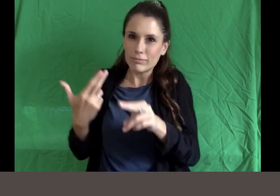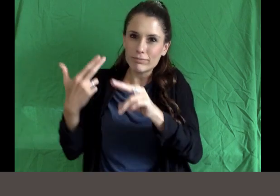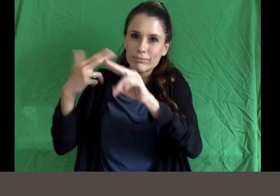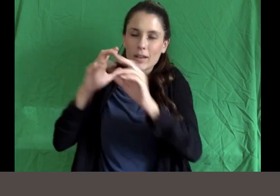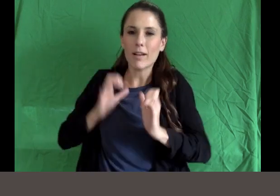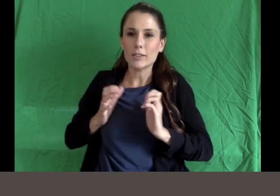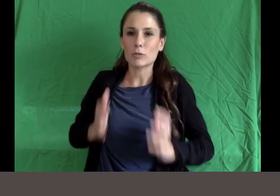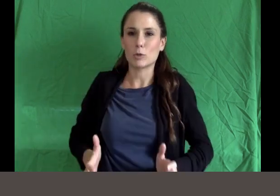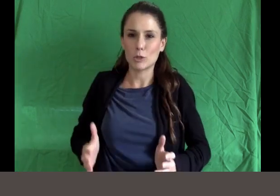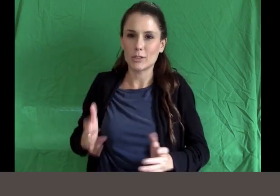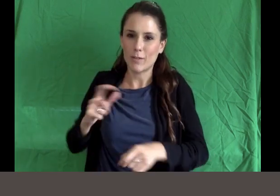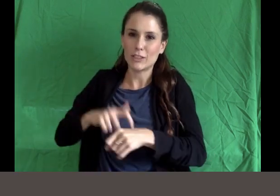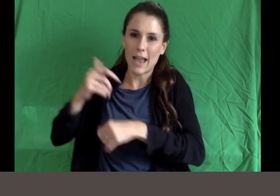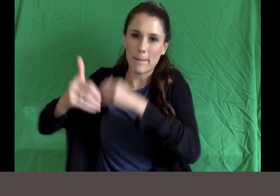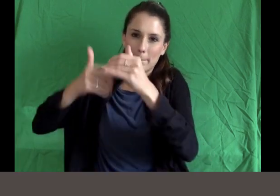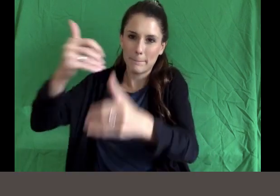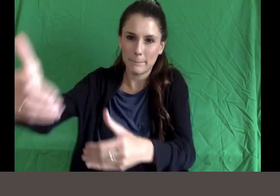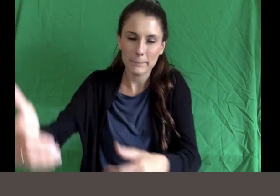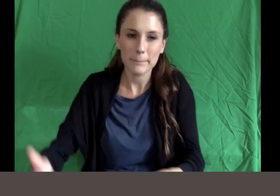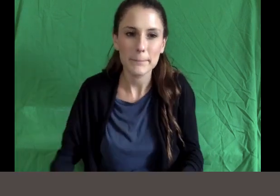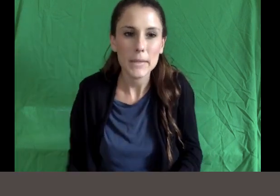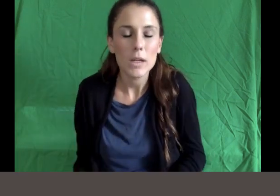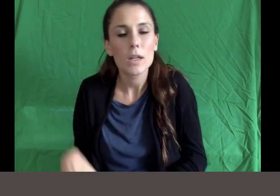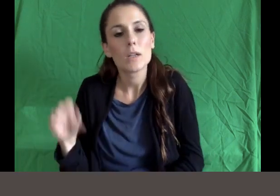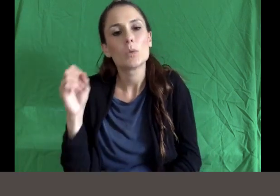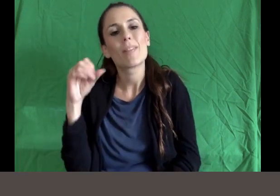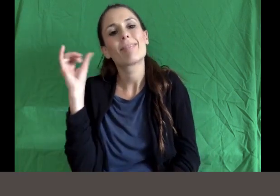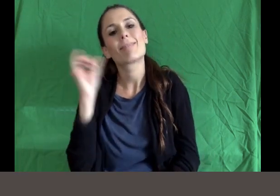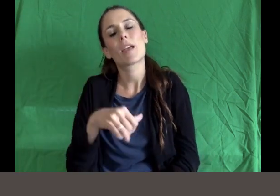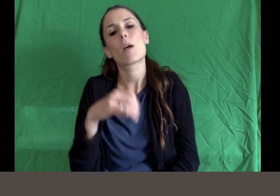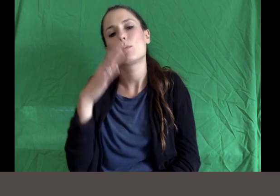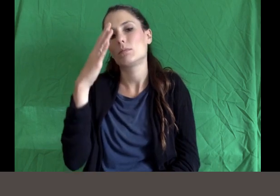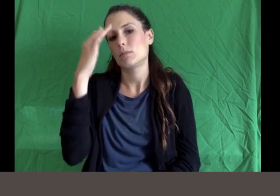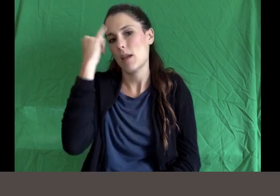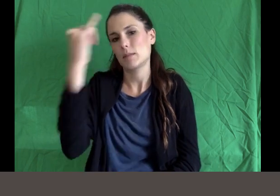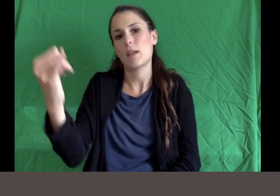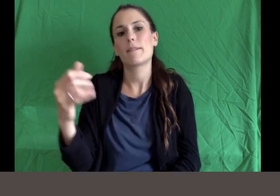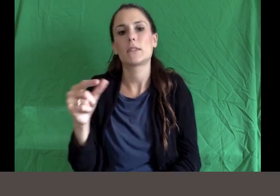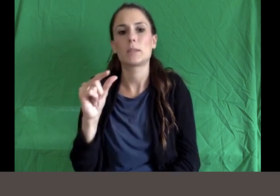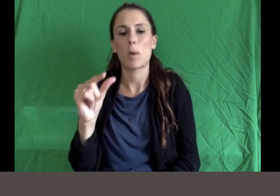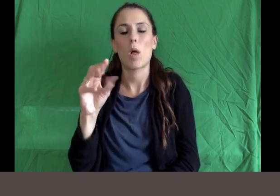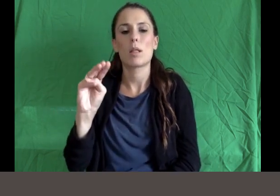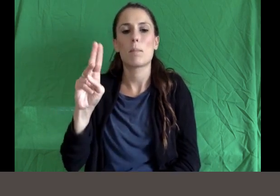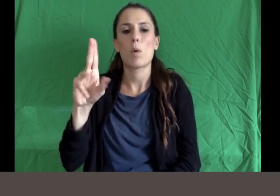time progresses and so that was the whole idea of small multiples is using multiple charts to